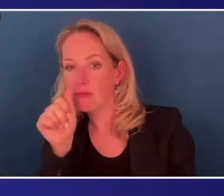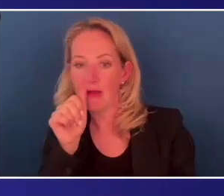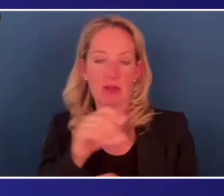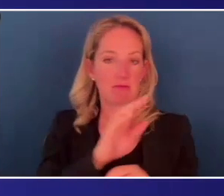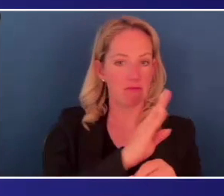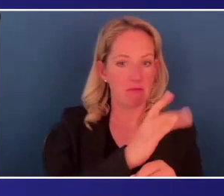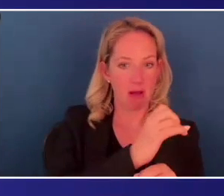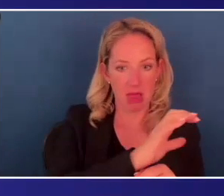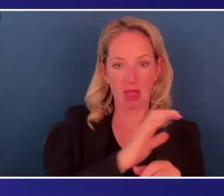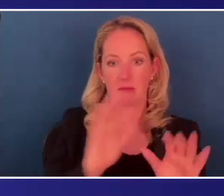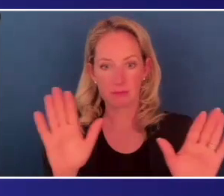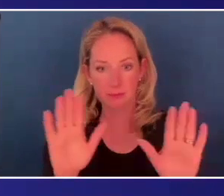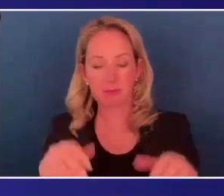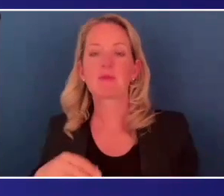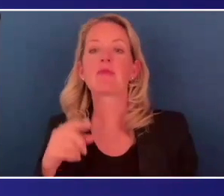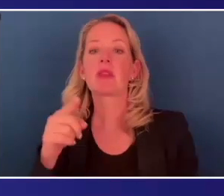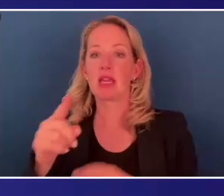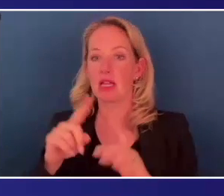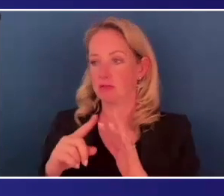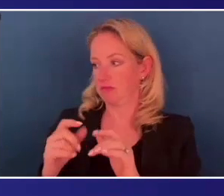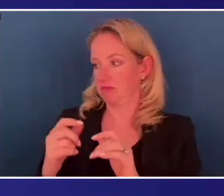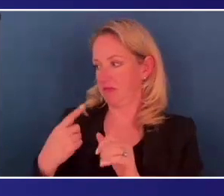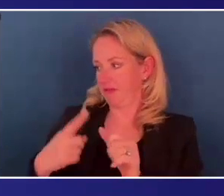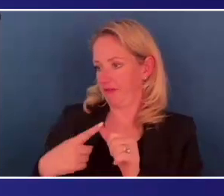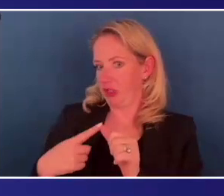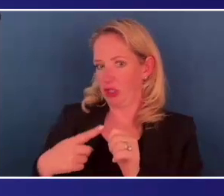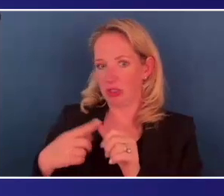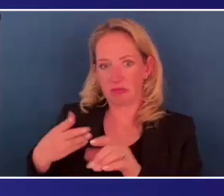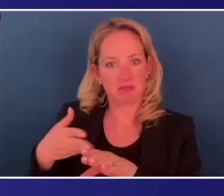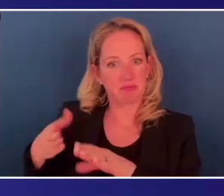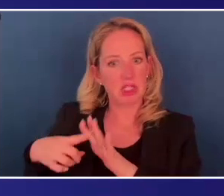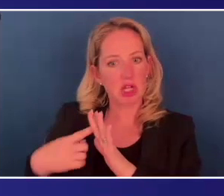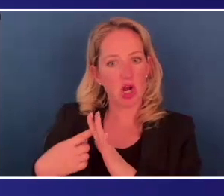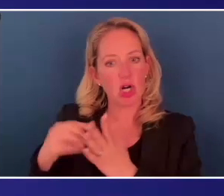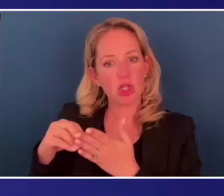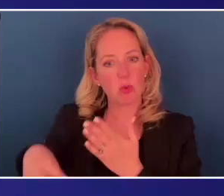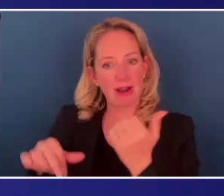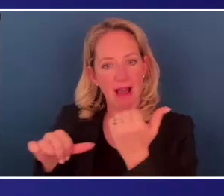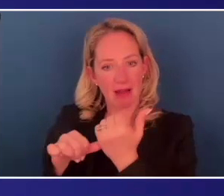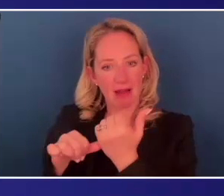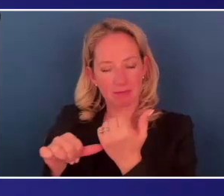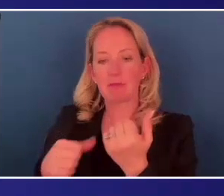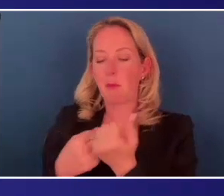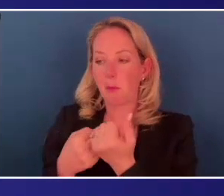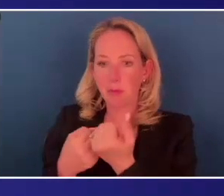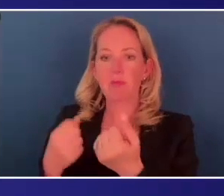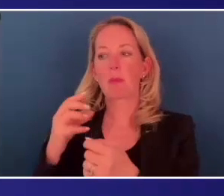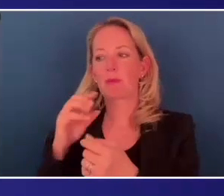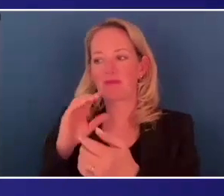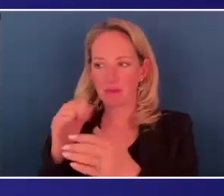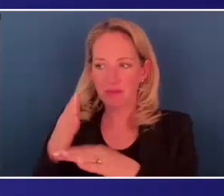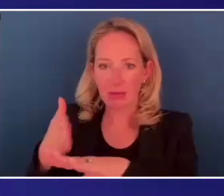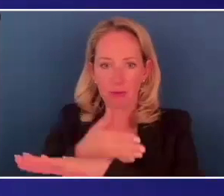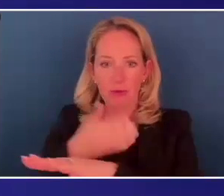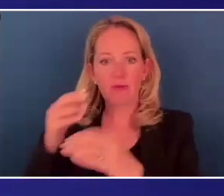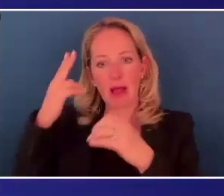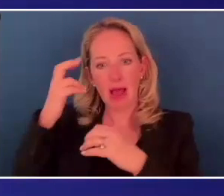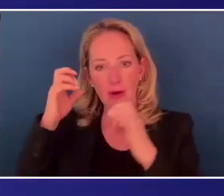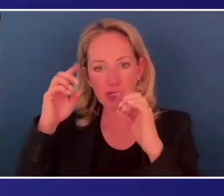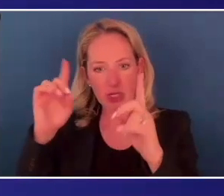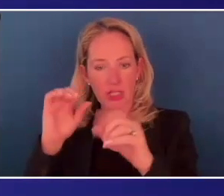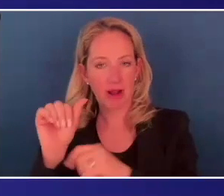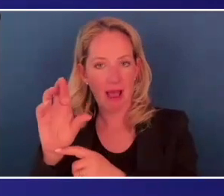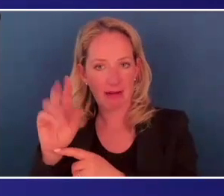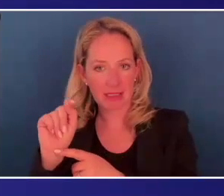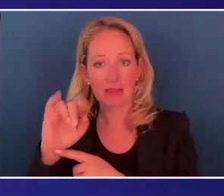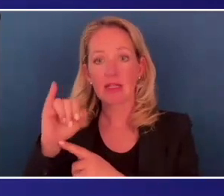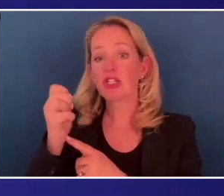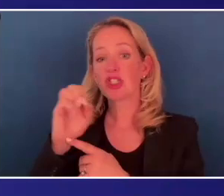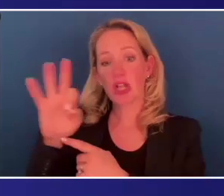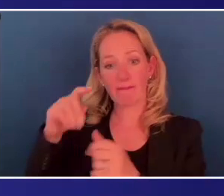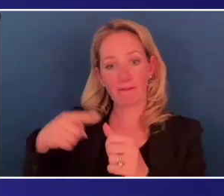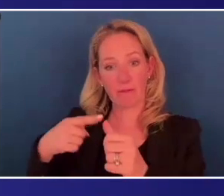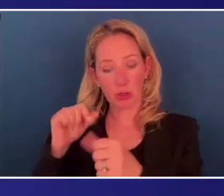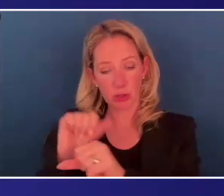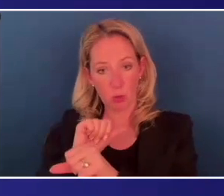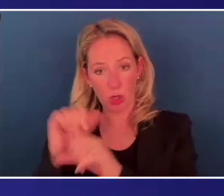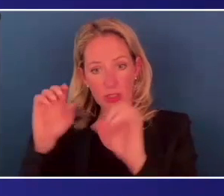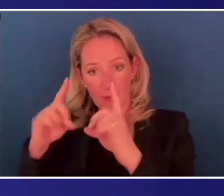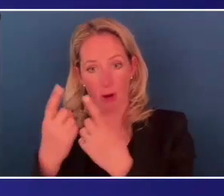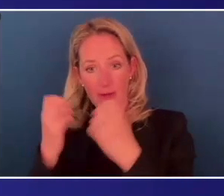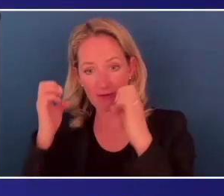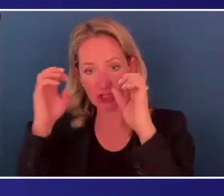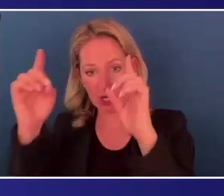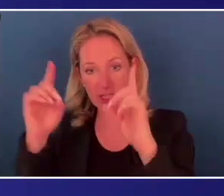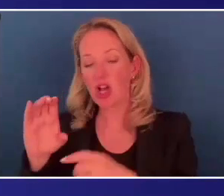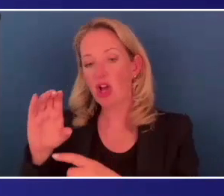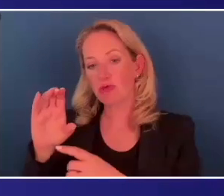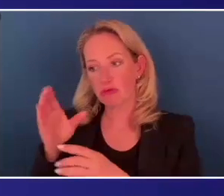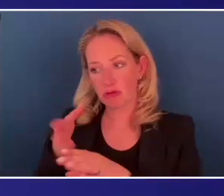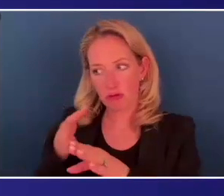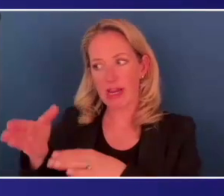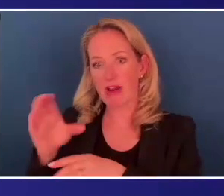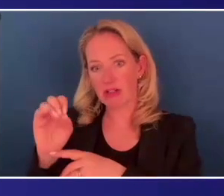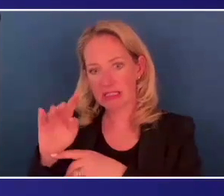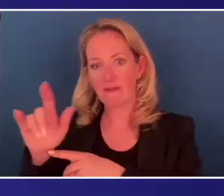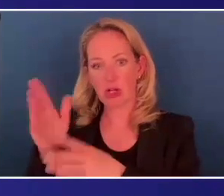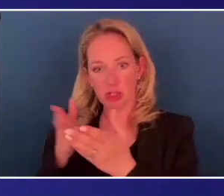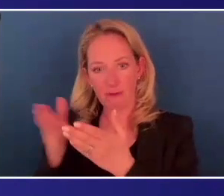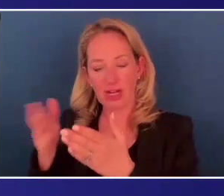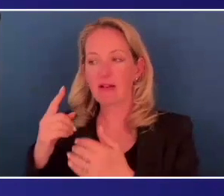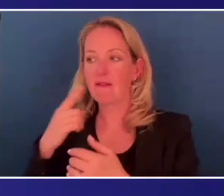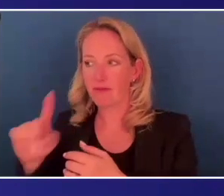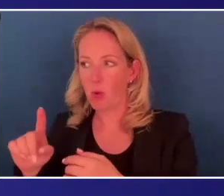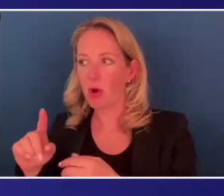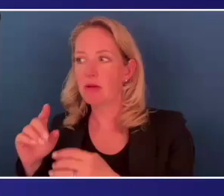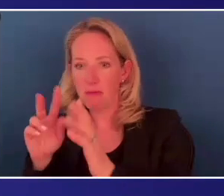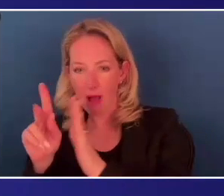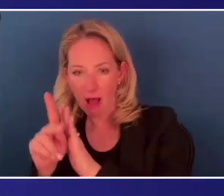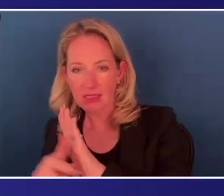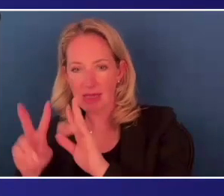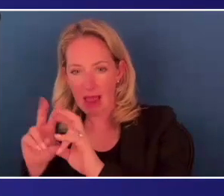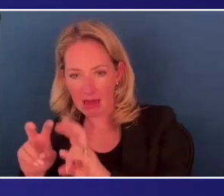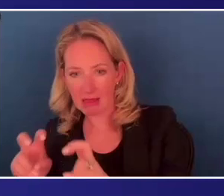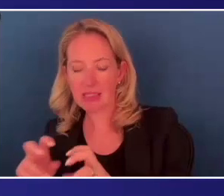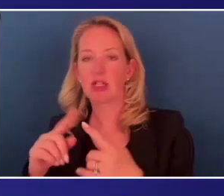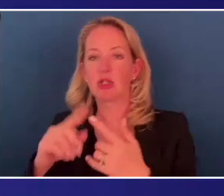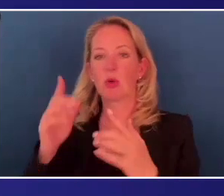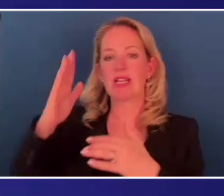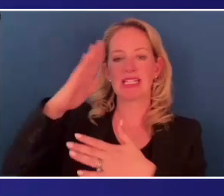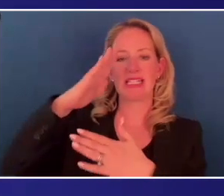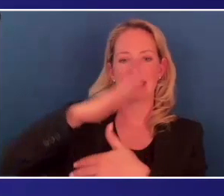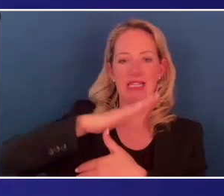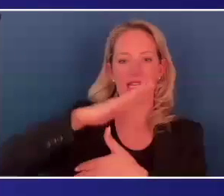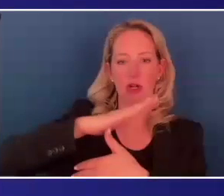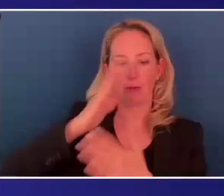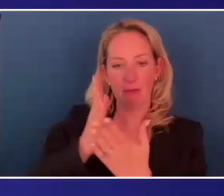From his initial start as a student advocate pushing for improvements in the higher education act. Jeff 1st worked at the department as a career civil servant working his way up from entry-level policy analyst to senior budget analyst responsible for student financial assistance.